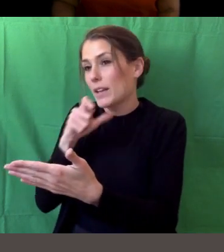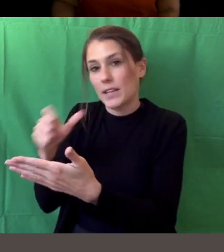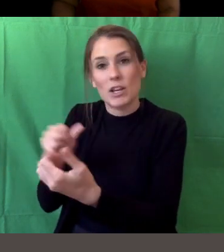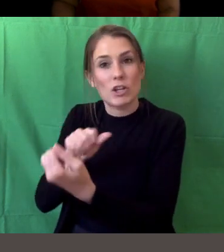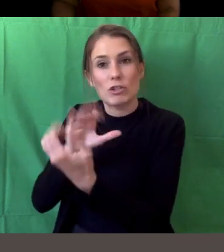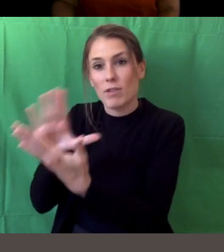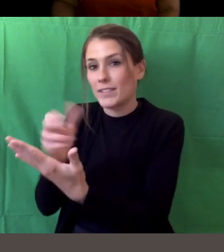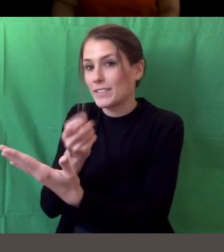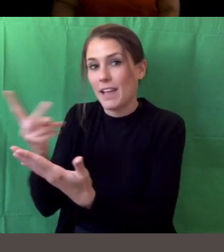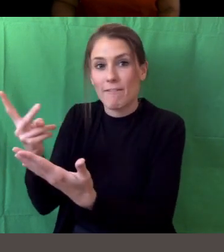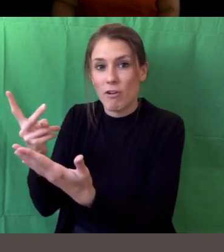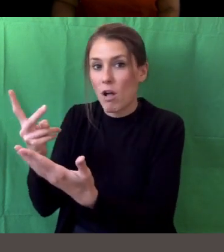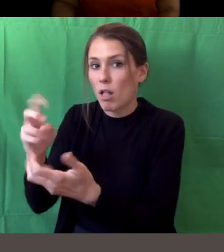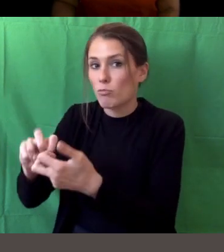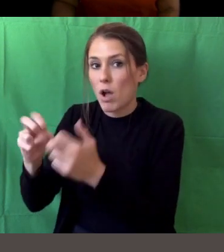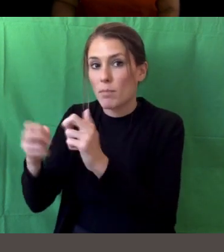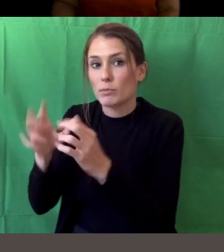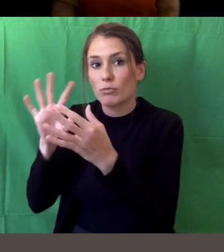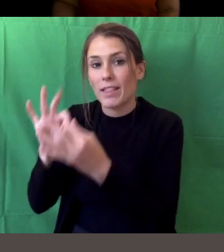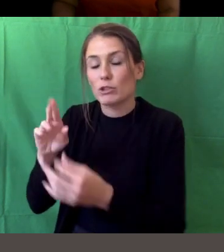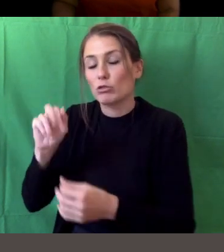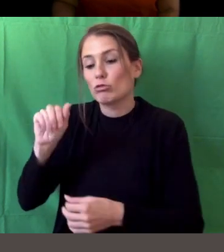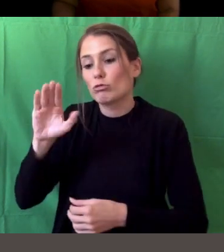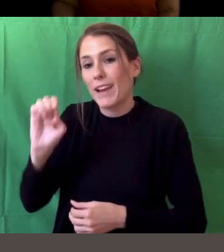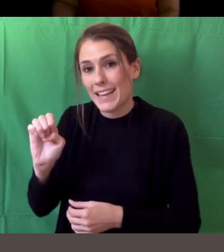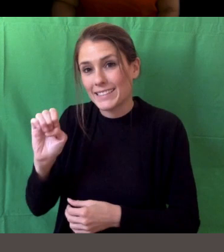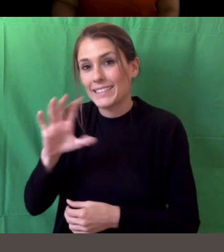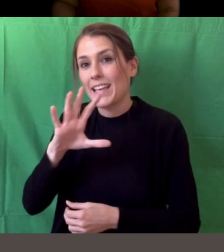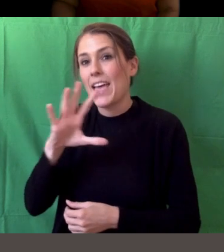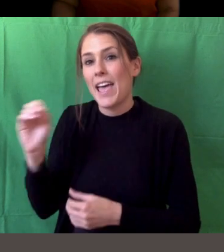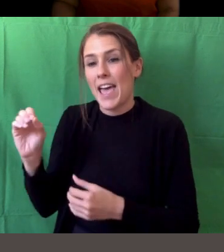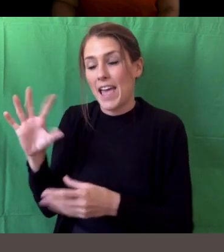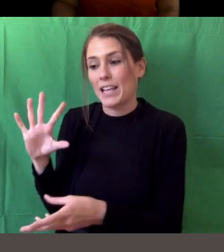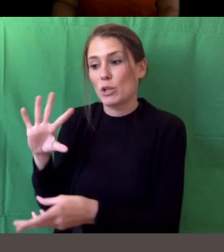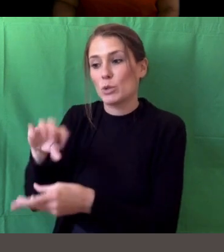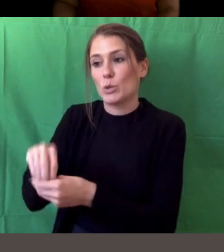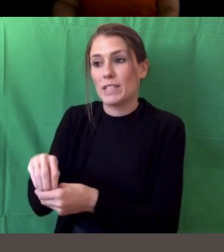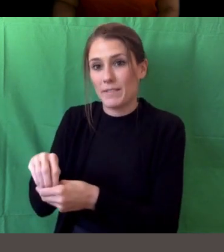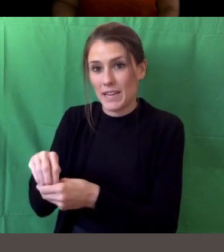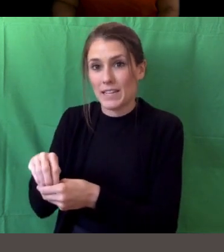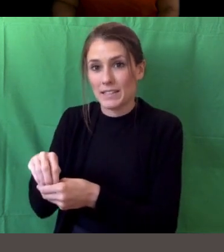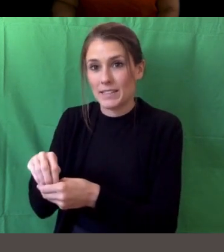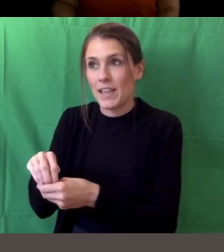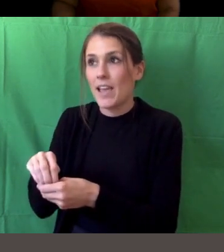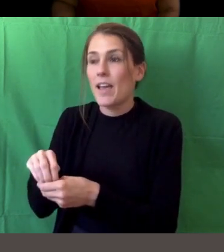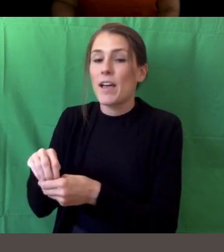failure to address several issues around race inclusivity at both the chapter and HQ level.